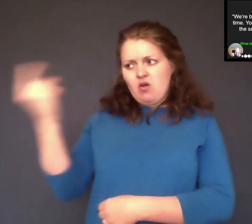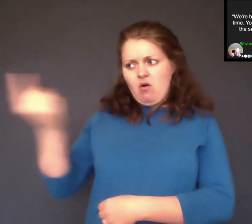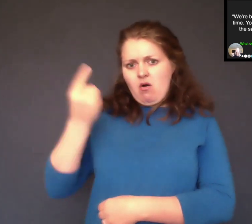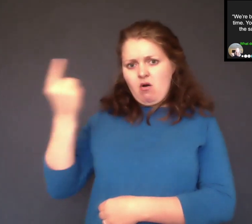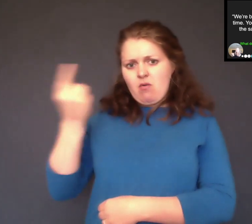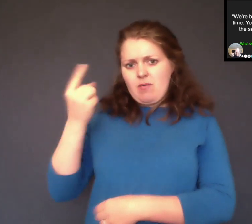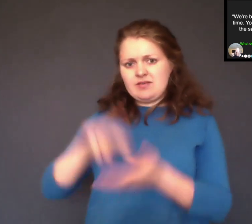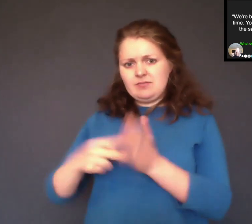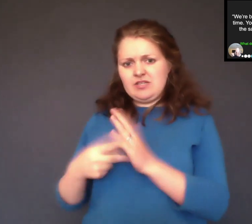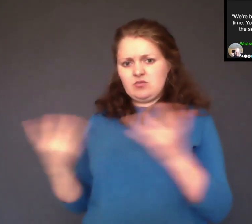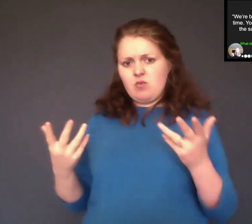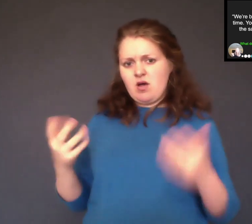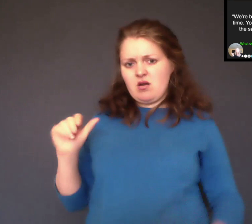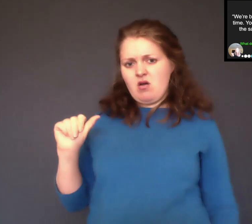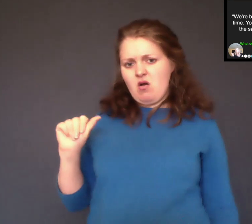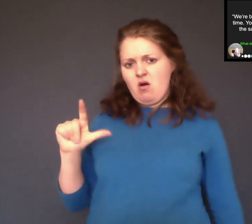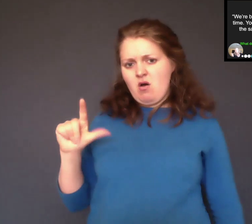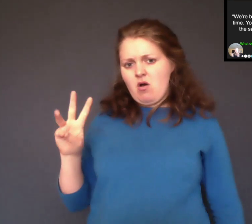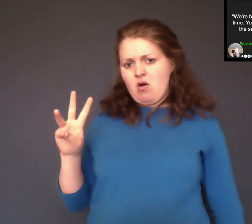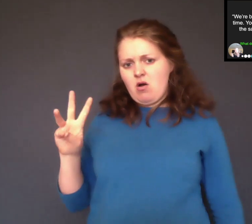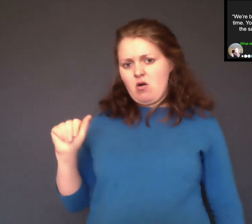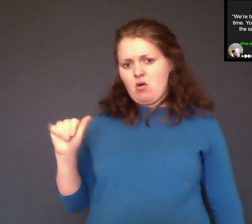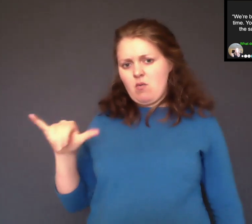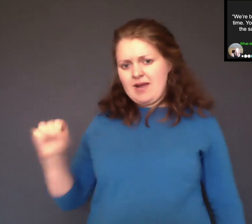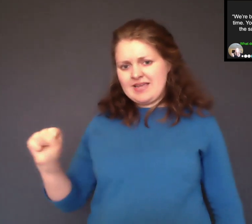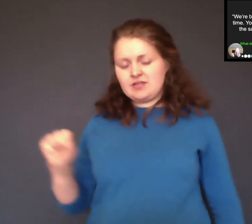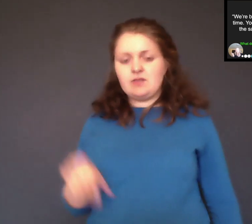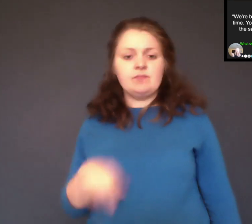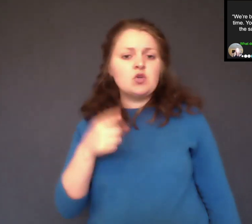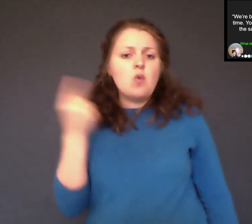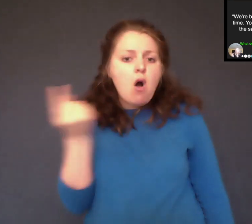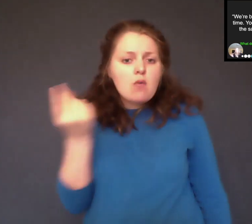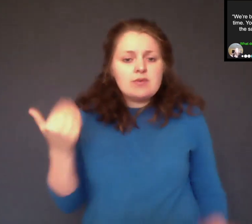so you always like have these opportunities